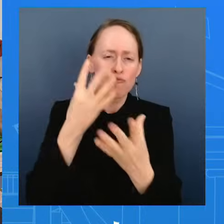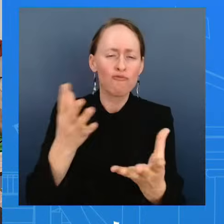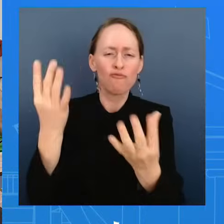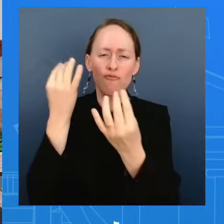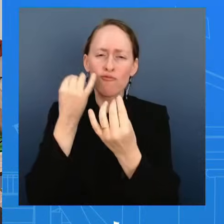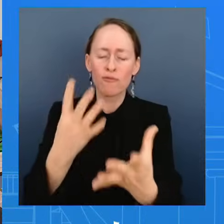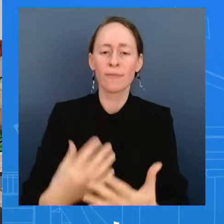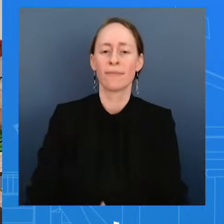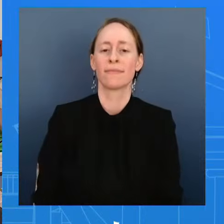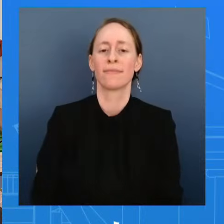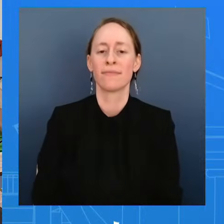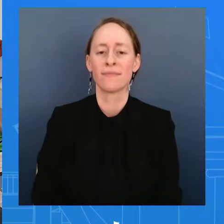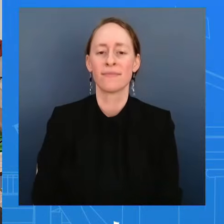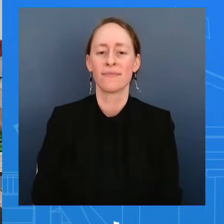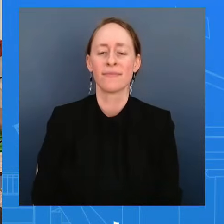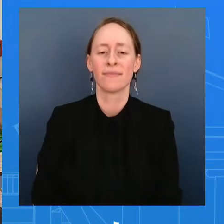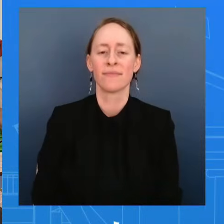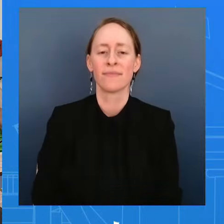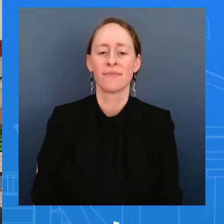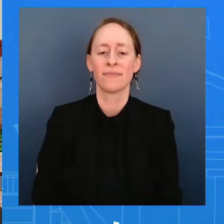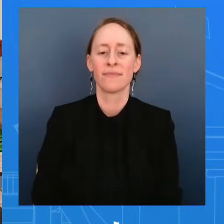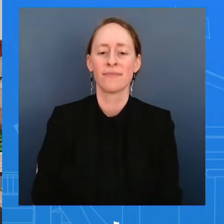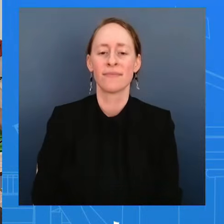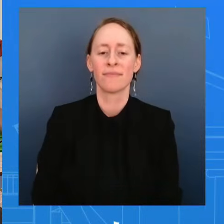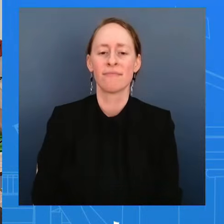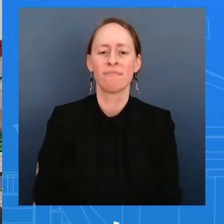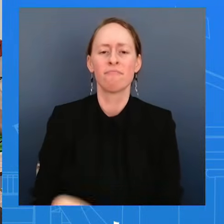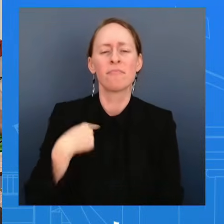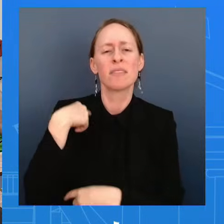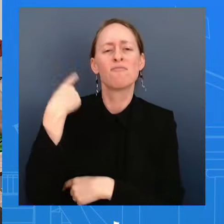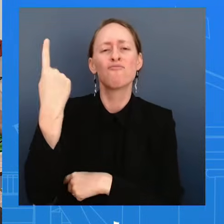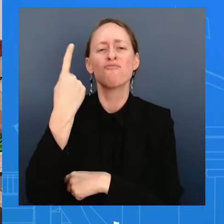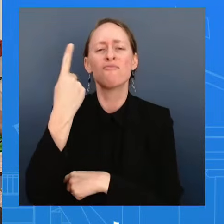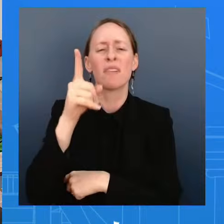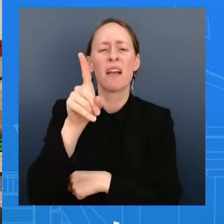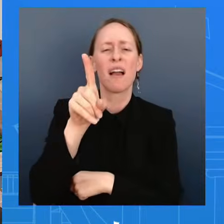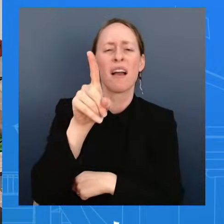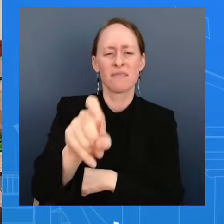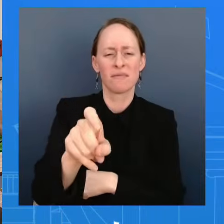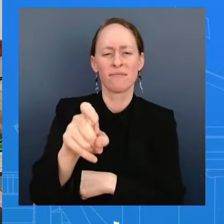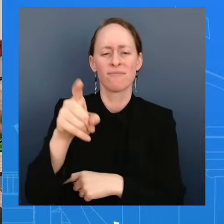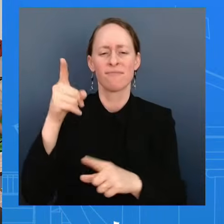And as I said, the economic -- economic team is going to continue to monitor this very closely.